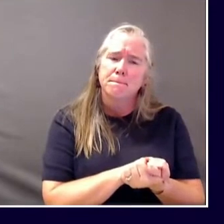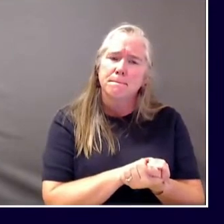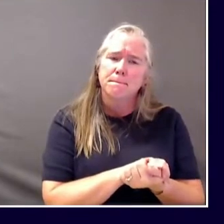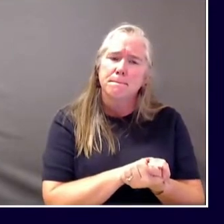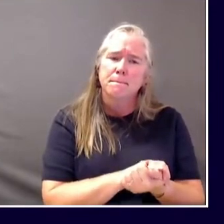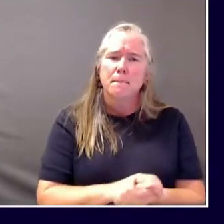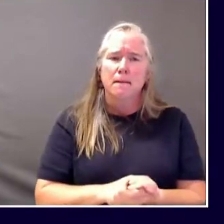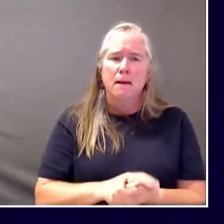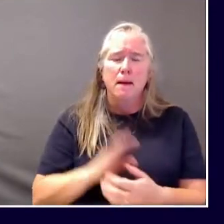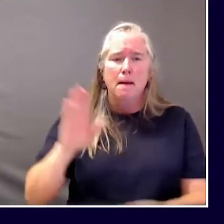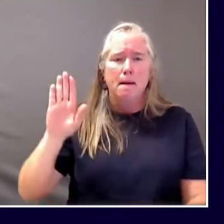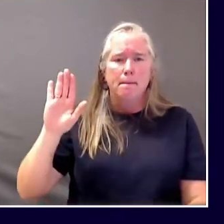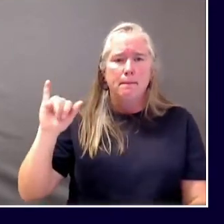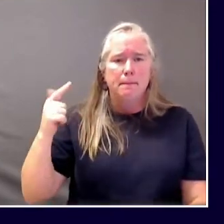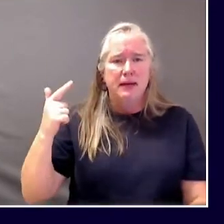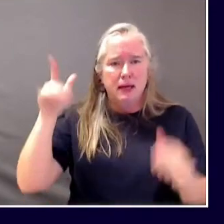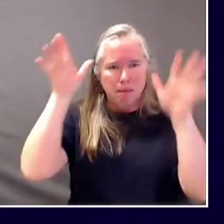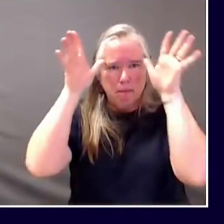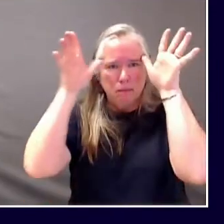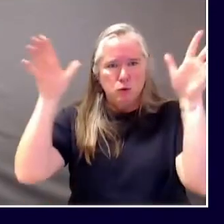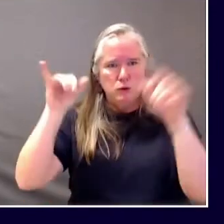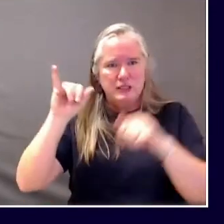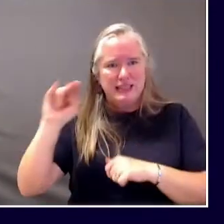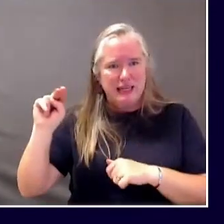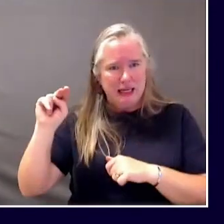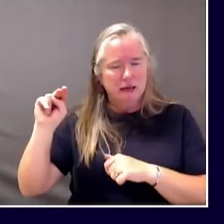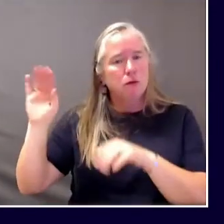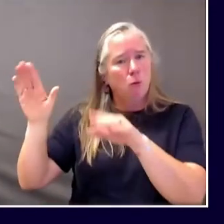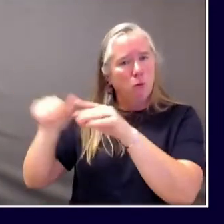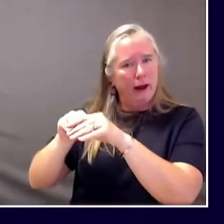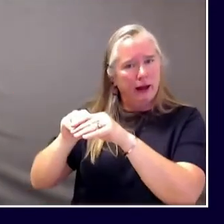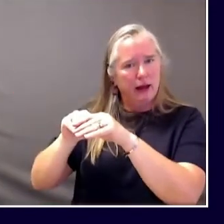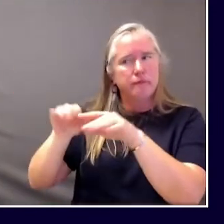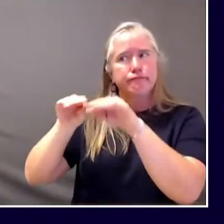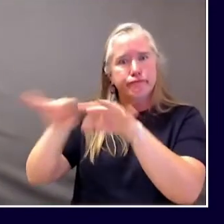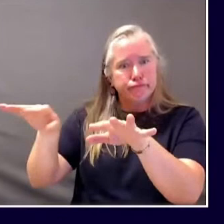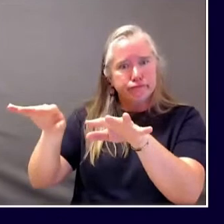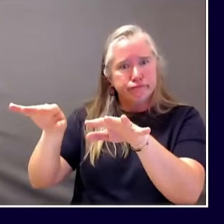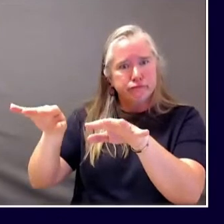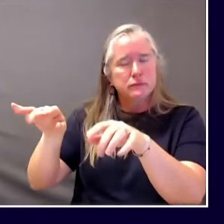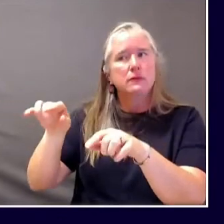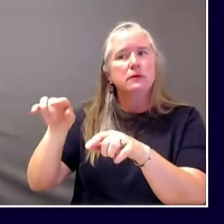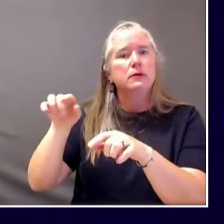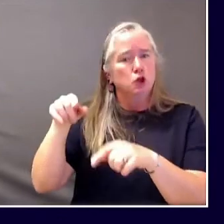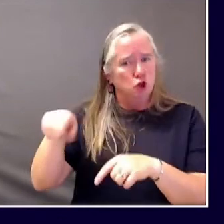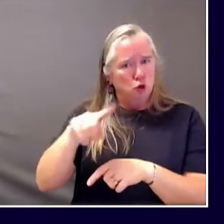big moose and but none has been taken against the businesses